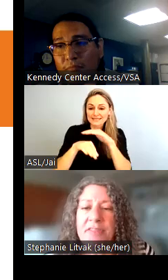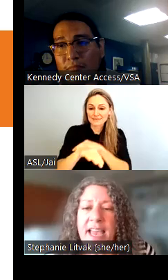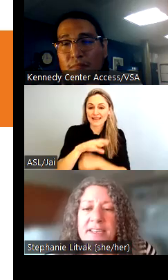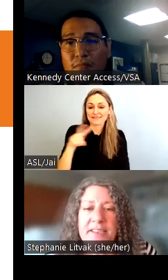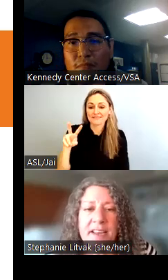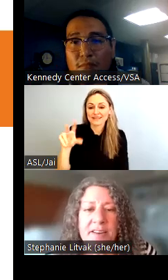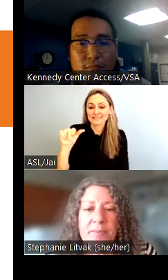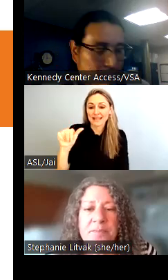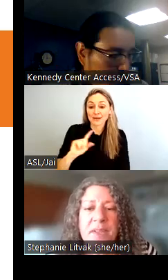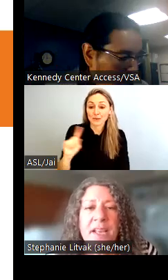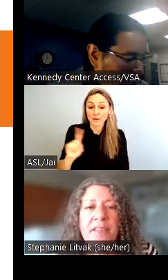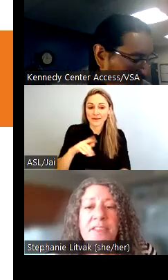the Kennedy Center.